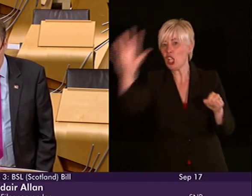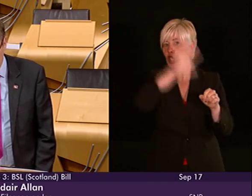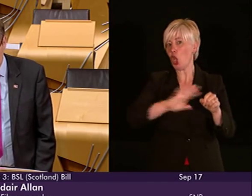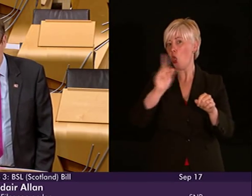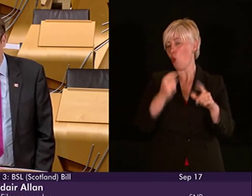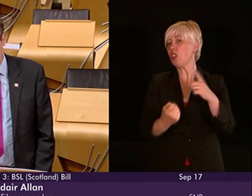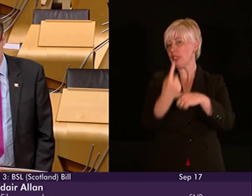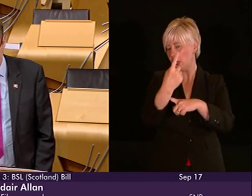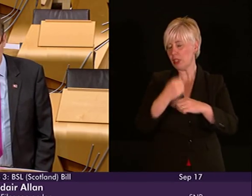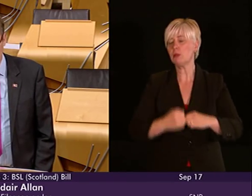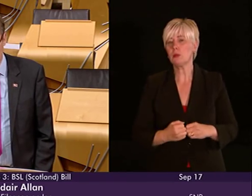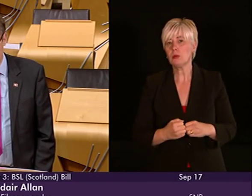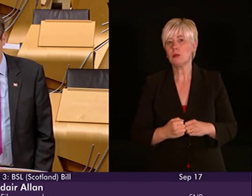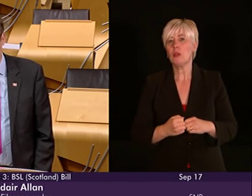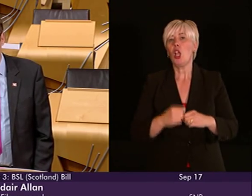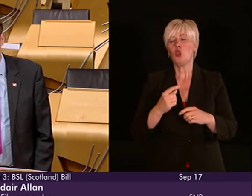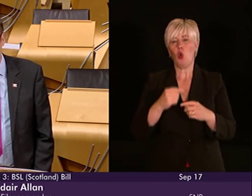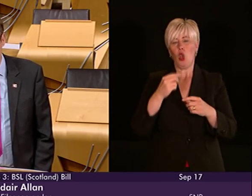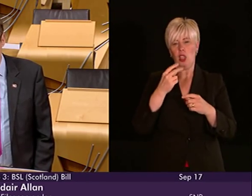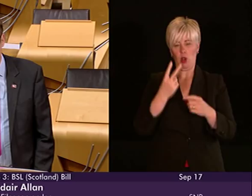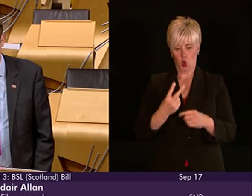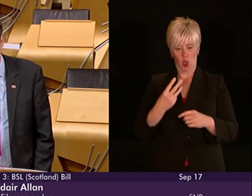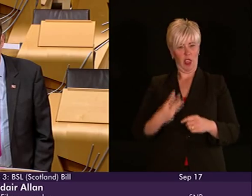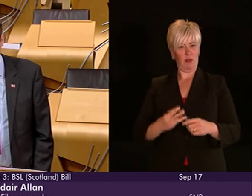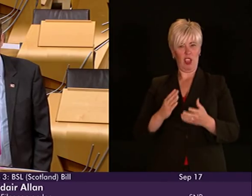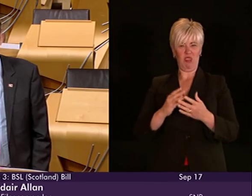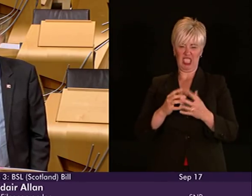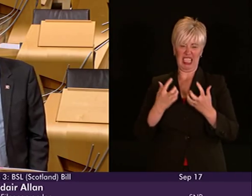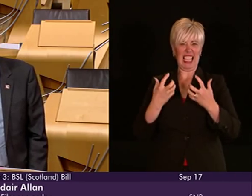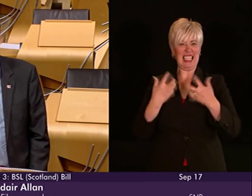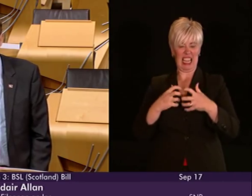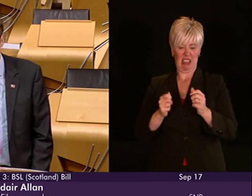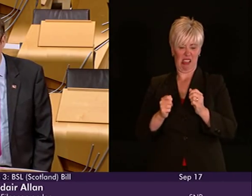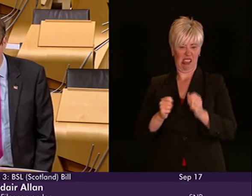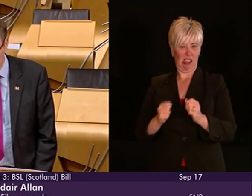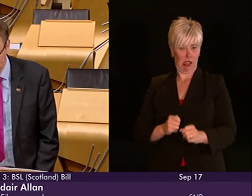Amendments 2 and 3 are minor technical amendments that are necessary as a consequence of amendment 1.